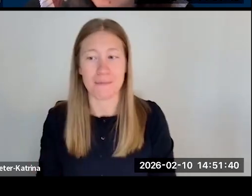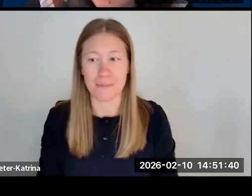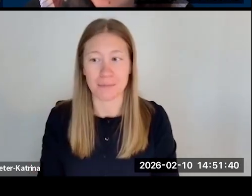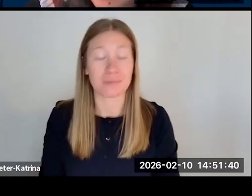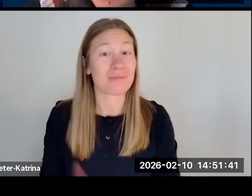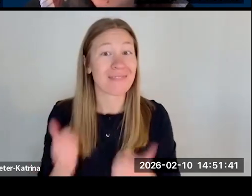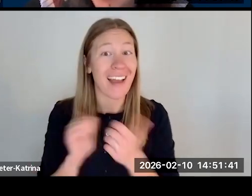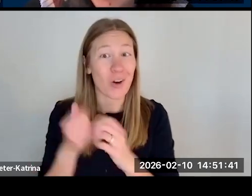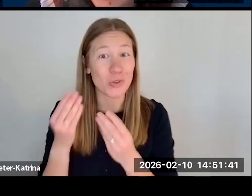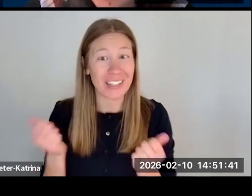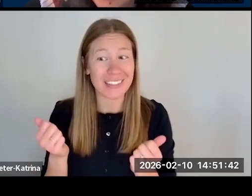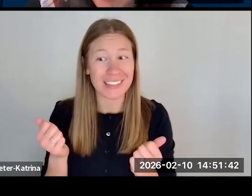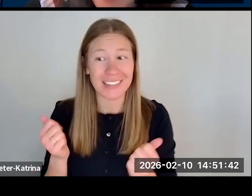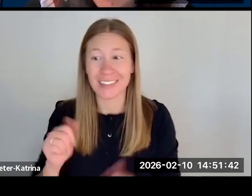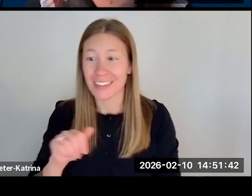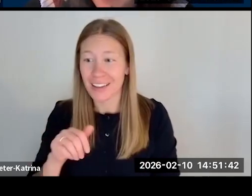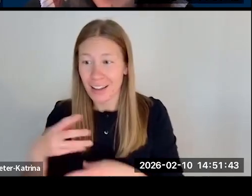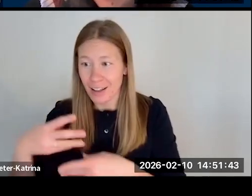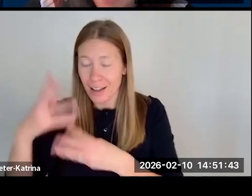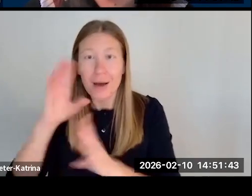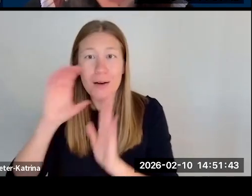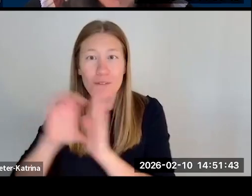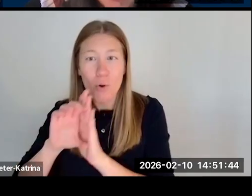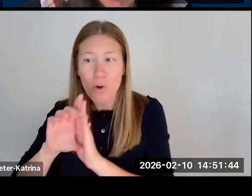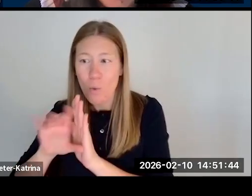and then clicking the plus or add tag option there.